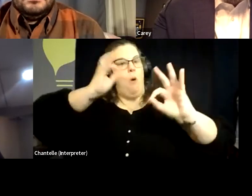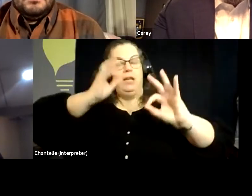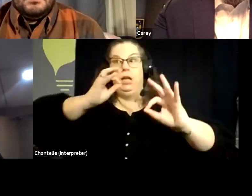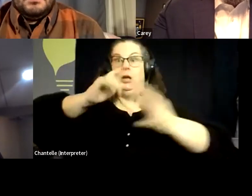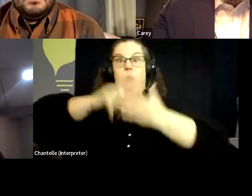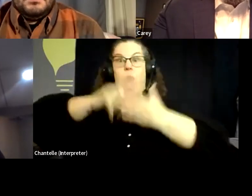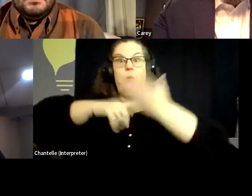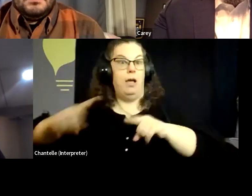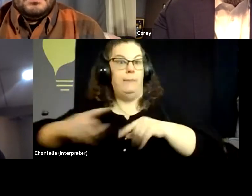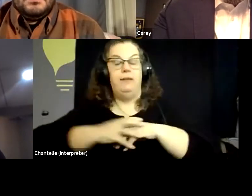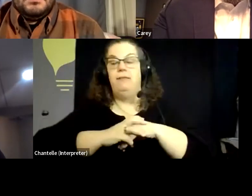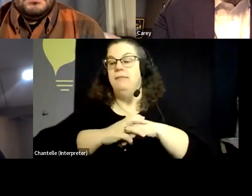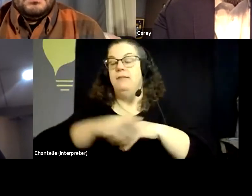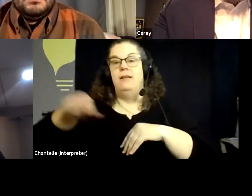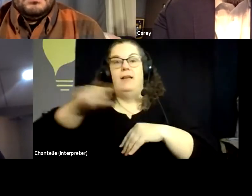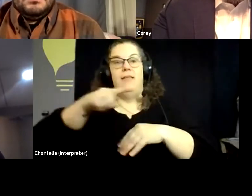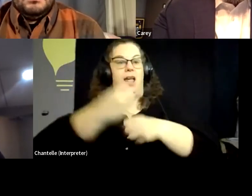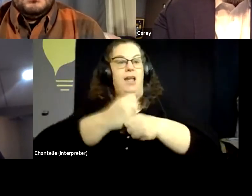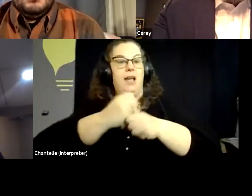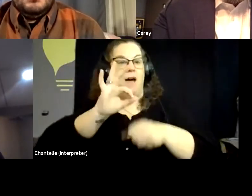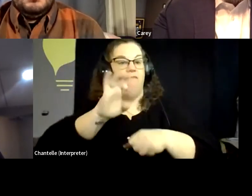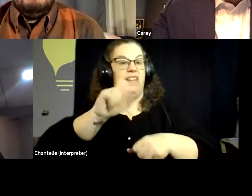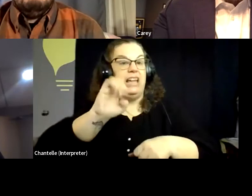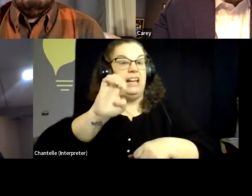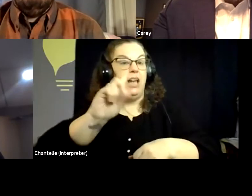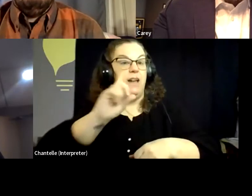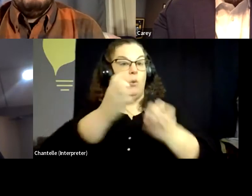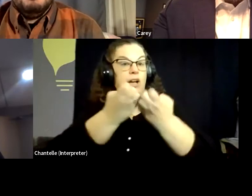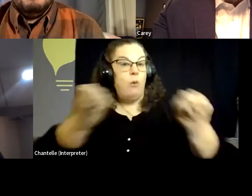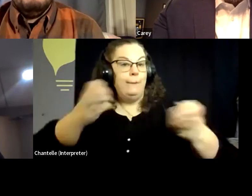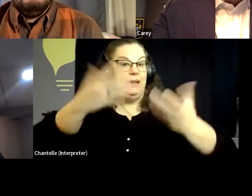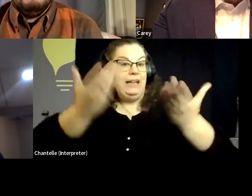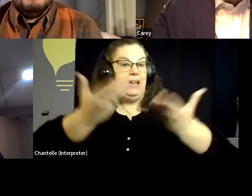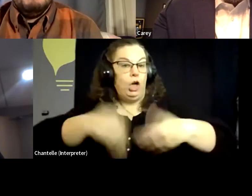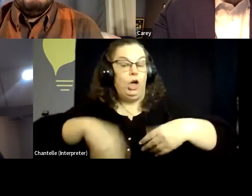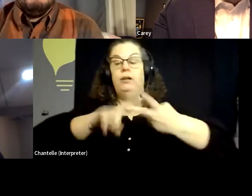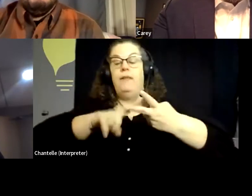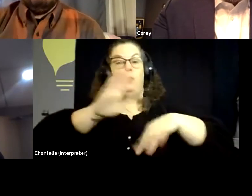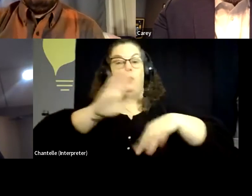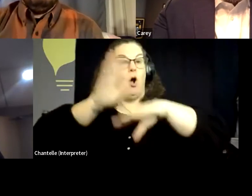. They were fitted for equipment in the locker room. They got to go out on the ice and skate around